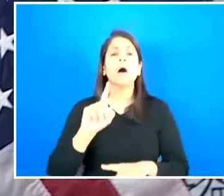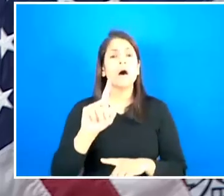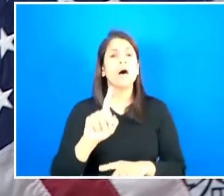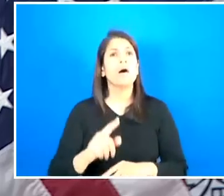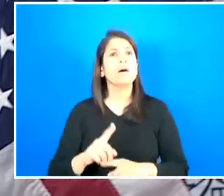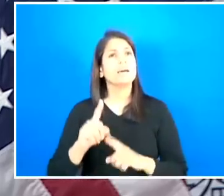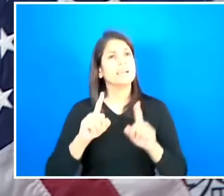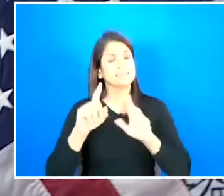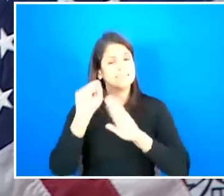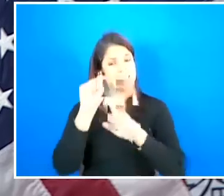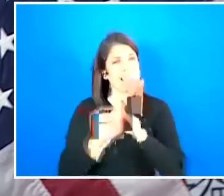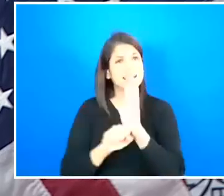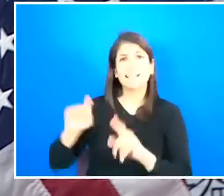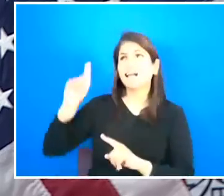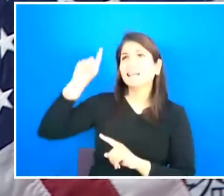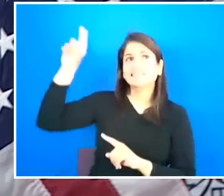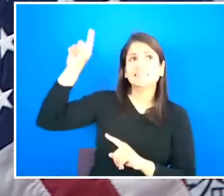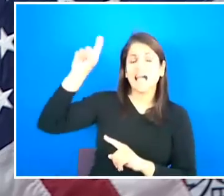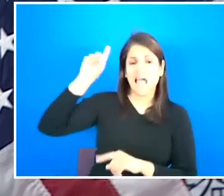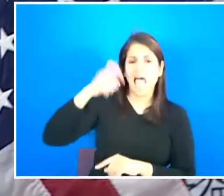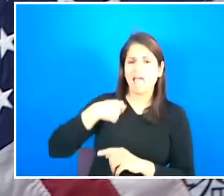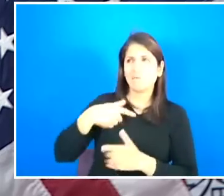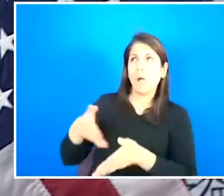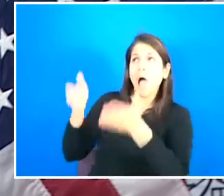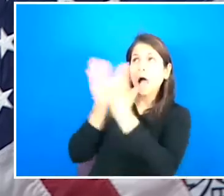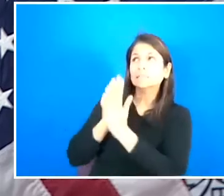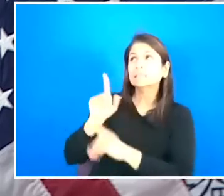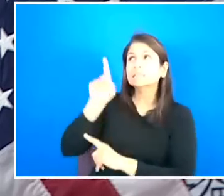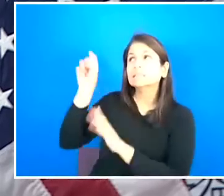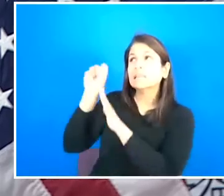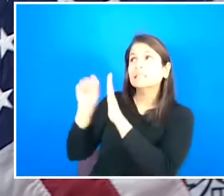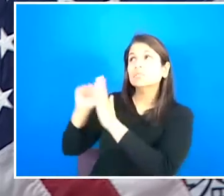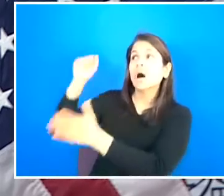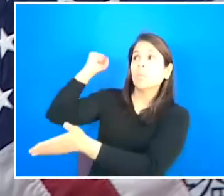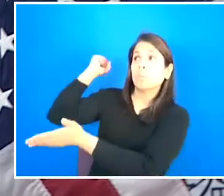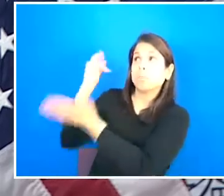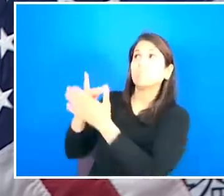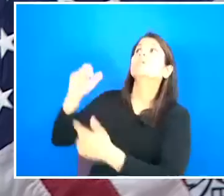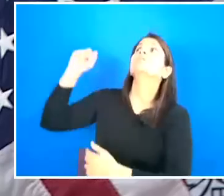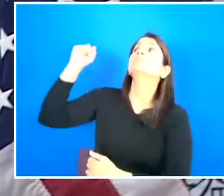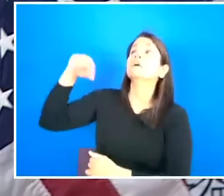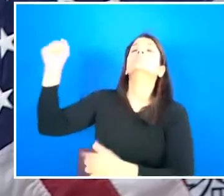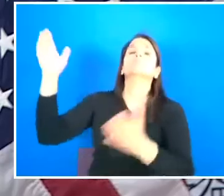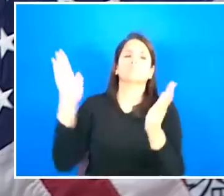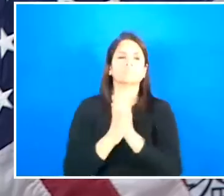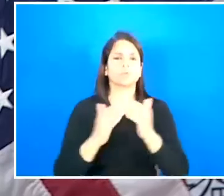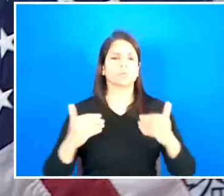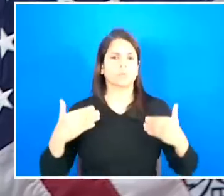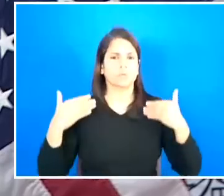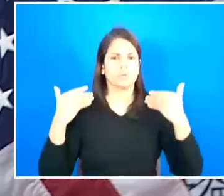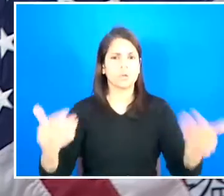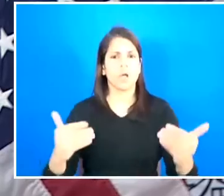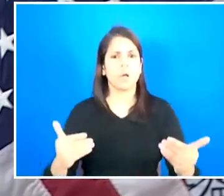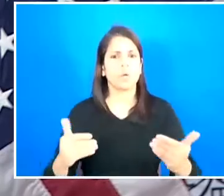AGREE TO THIS PLAN. IT'S A COMMON SENSPLE AN. HERE'S HOW IT GOES. WE GOT TEN KEY STATIONS.